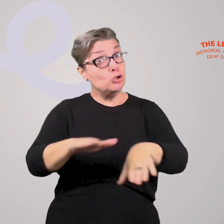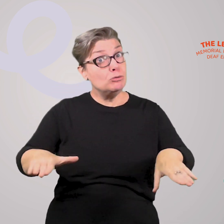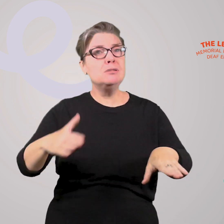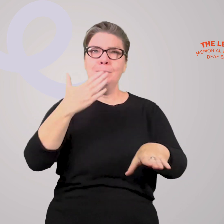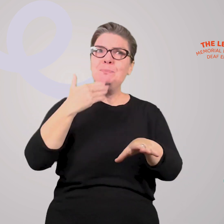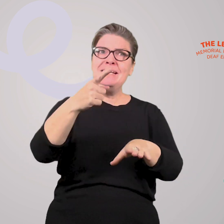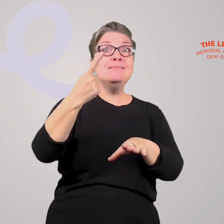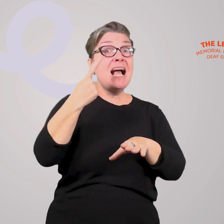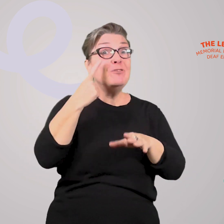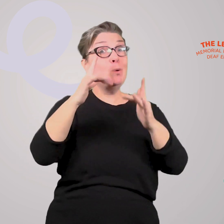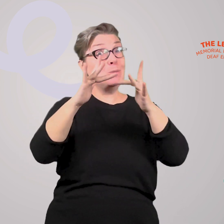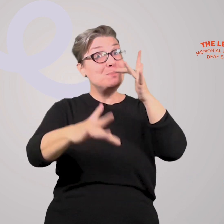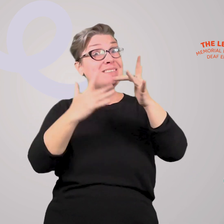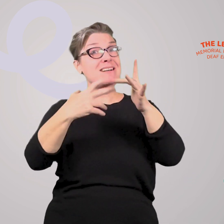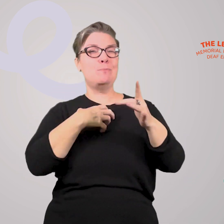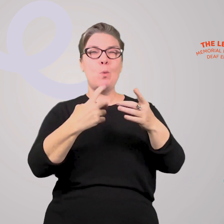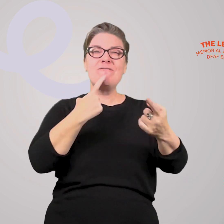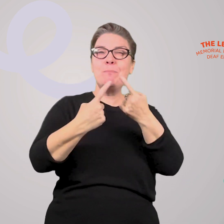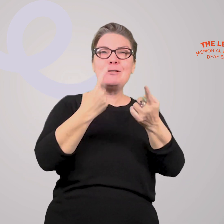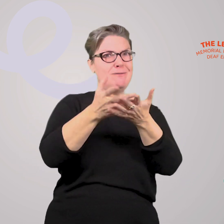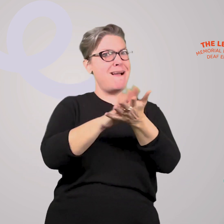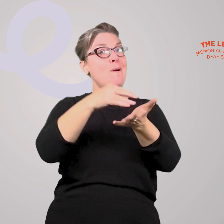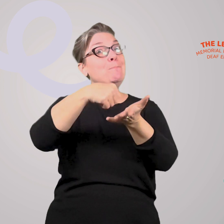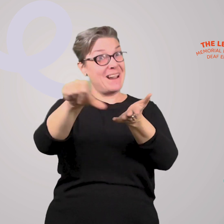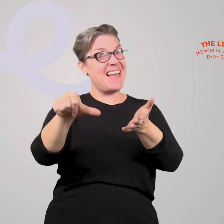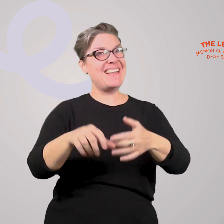then please visit our website and find out how you can apply for the grant.